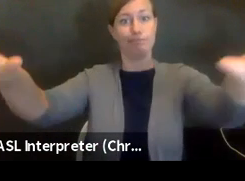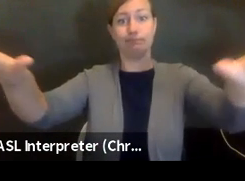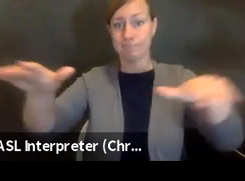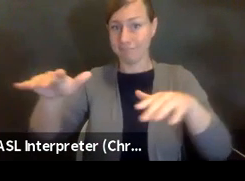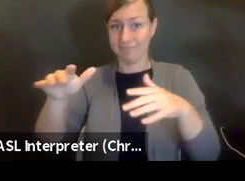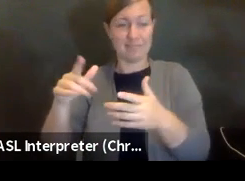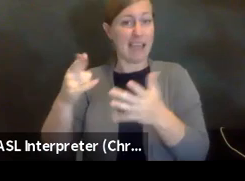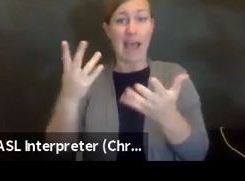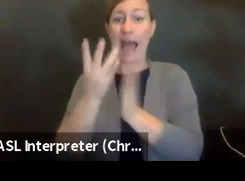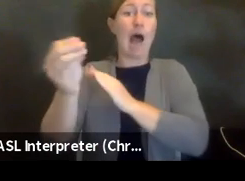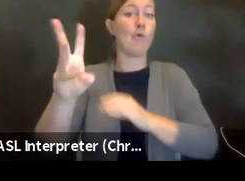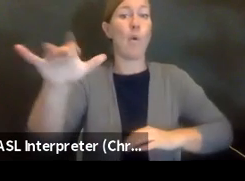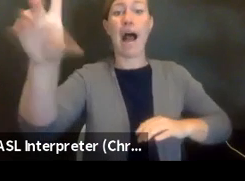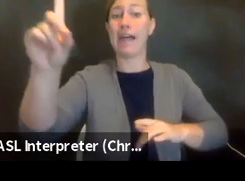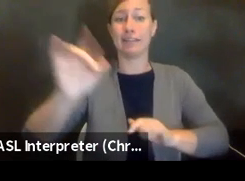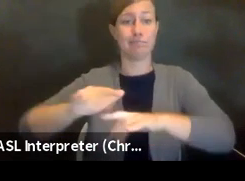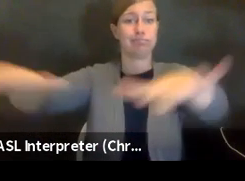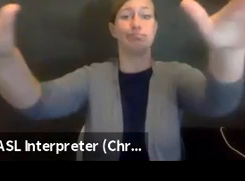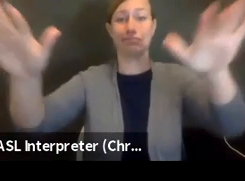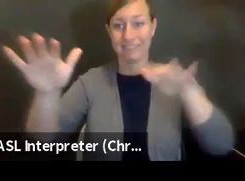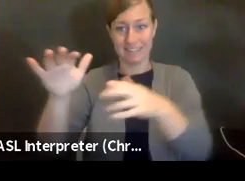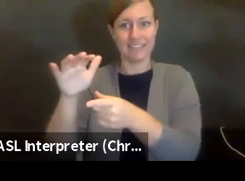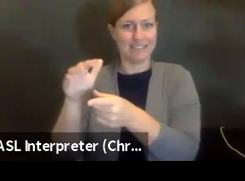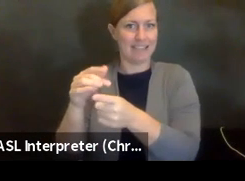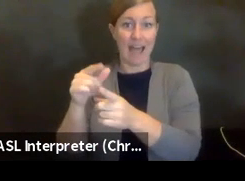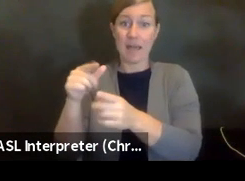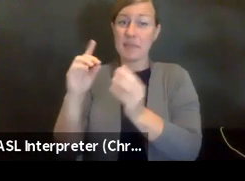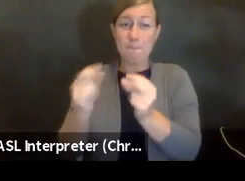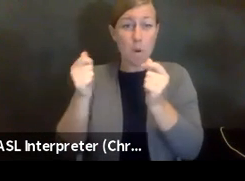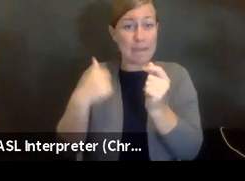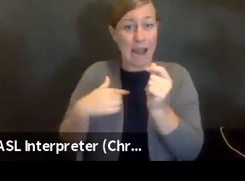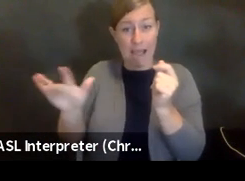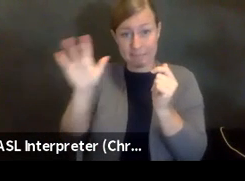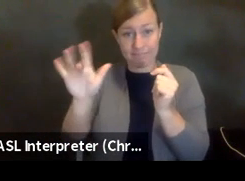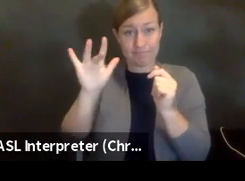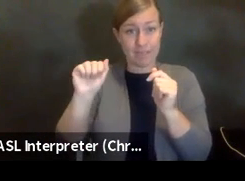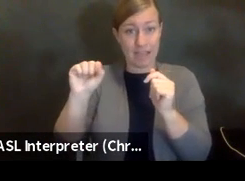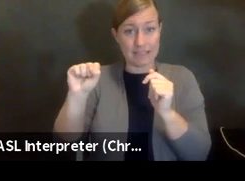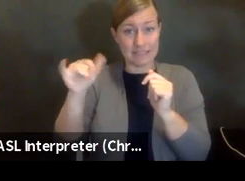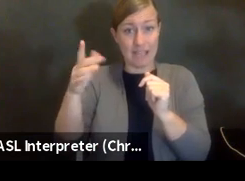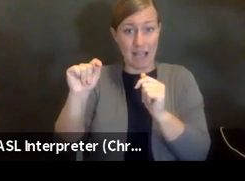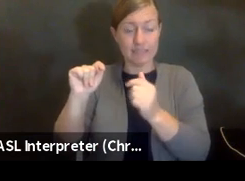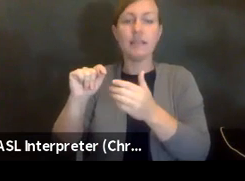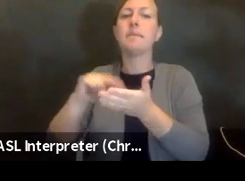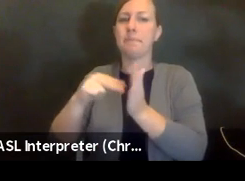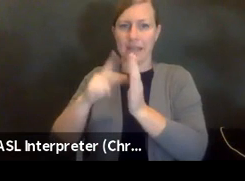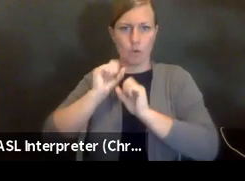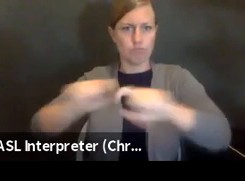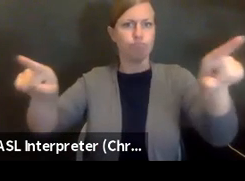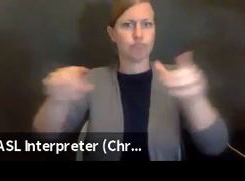Katherine Livick - ESD 112: The minute I hit Assign my students will see it and get any notifications that they have turned on